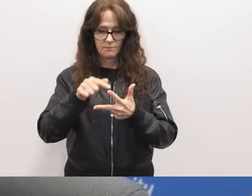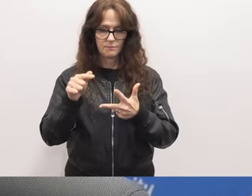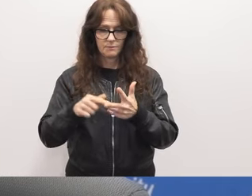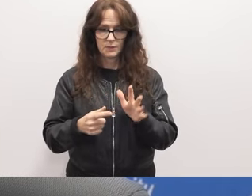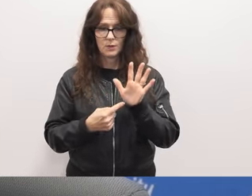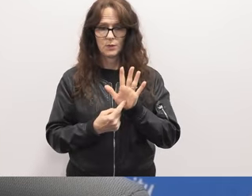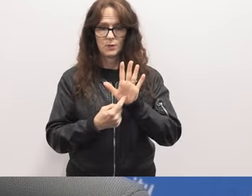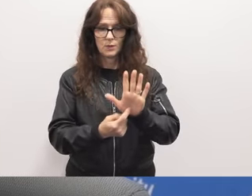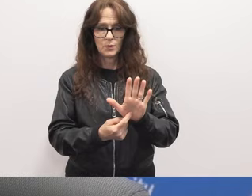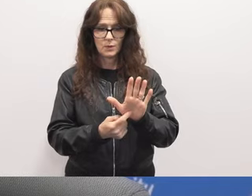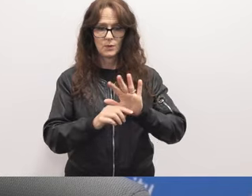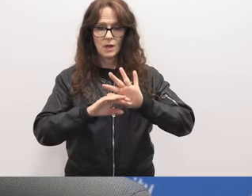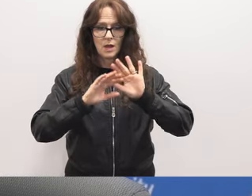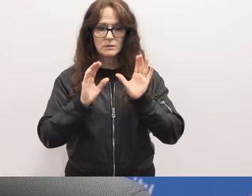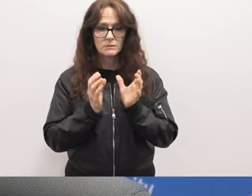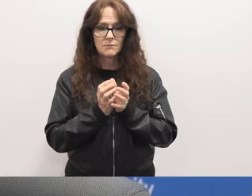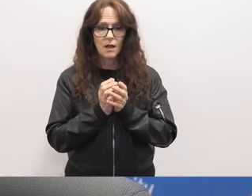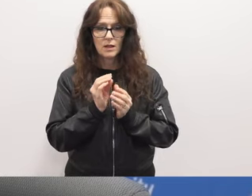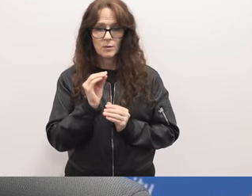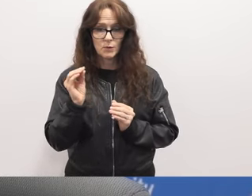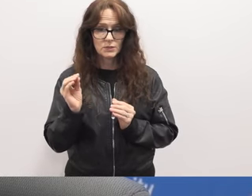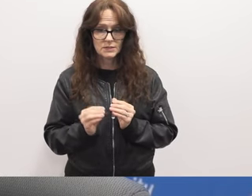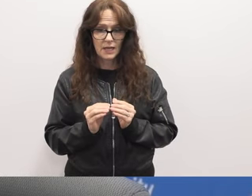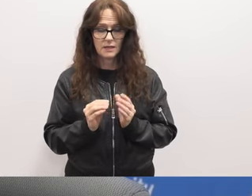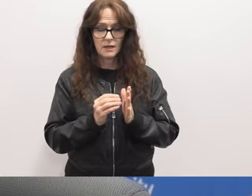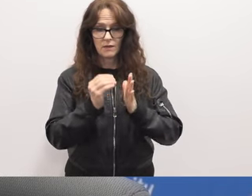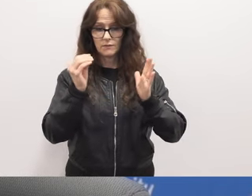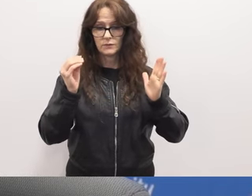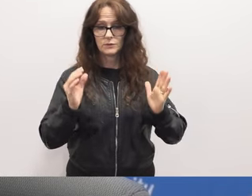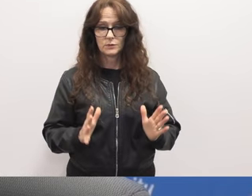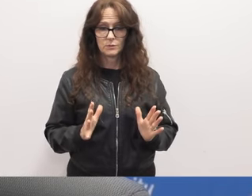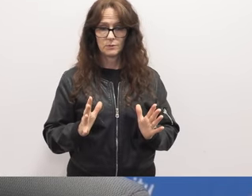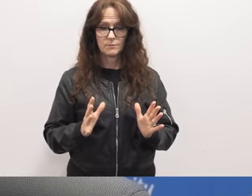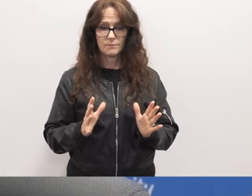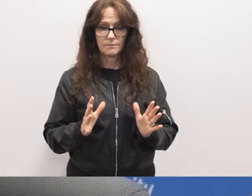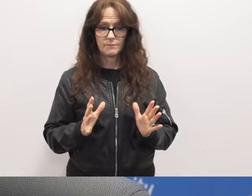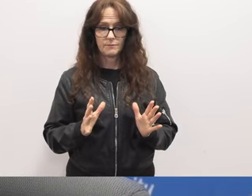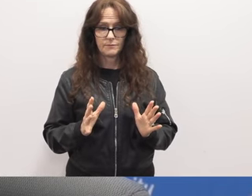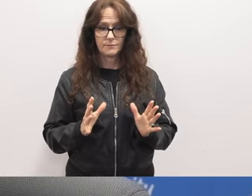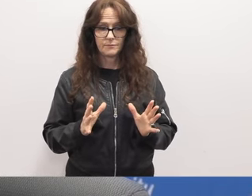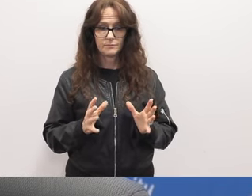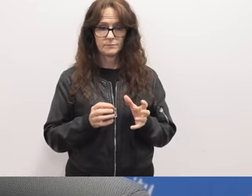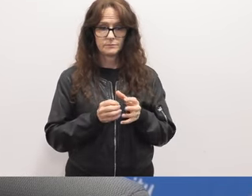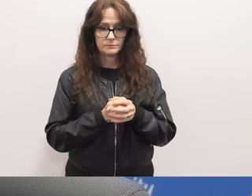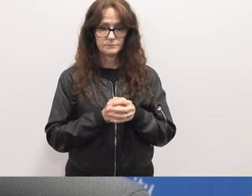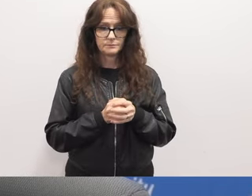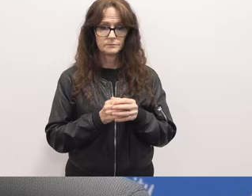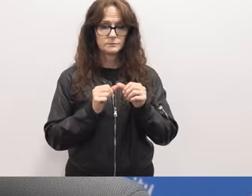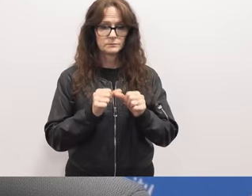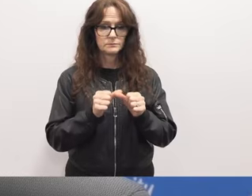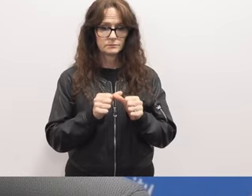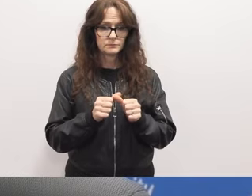a smaller percentage of our students in and of themselves could continue to be left behind